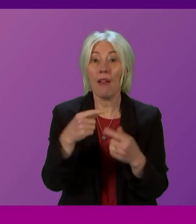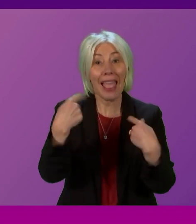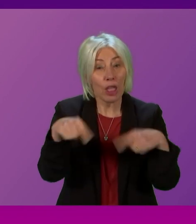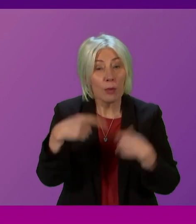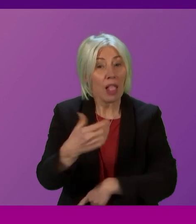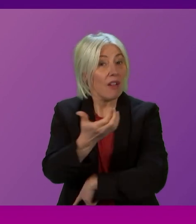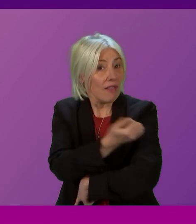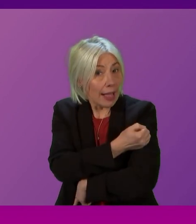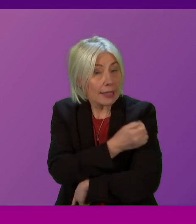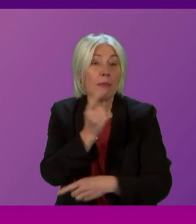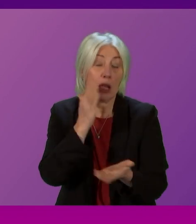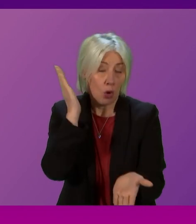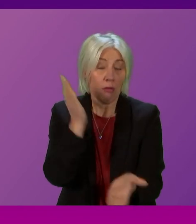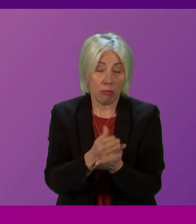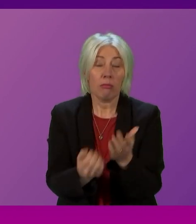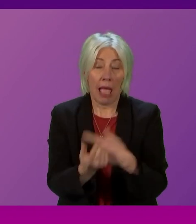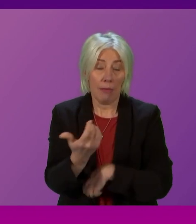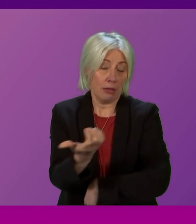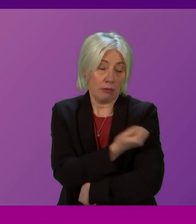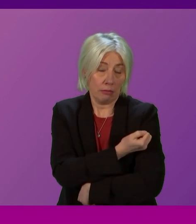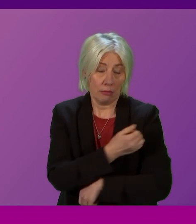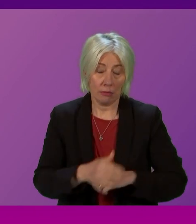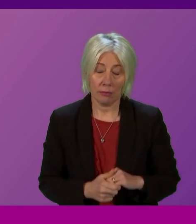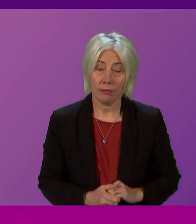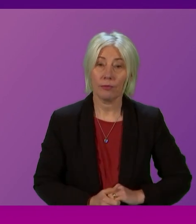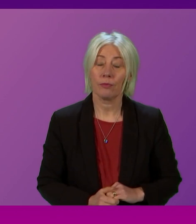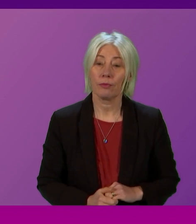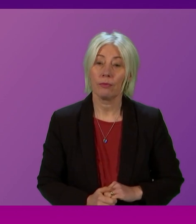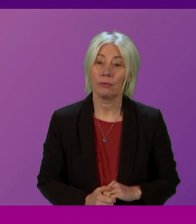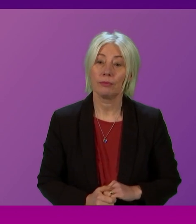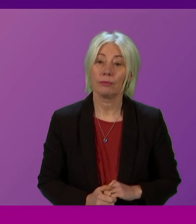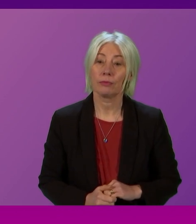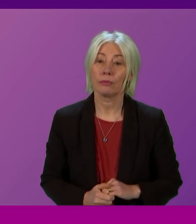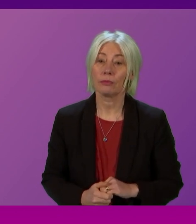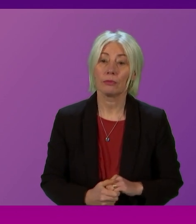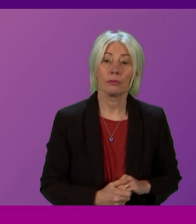take that up.